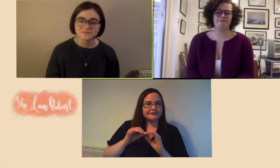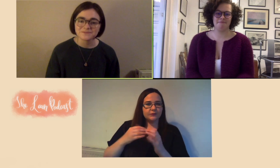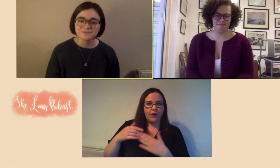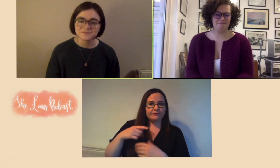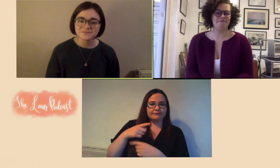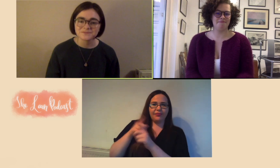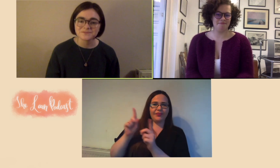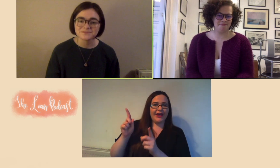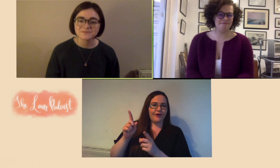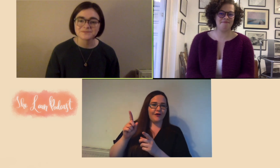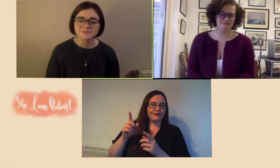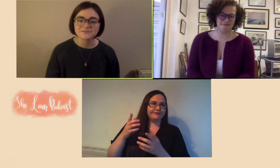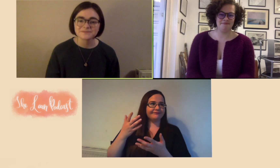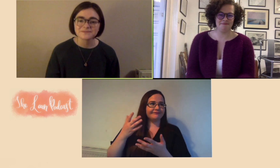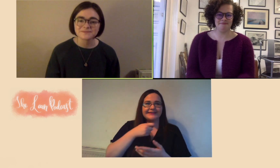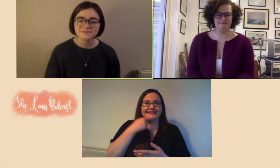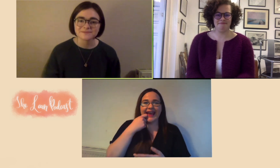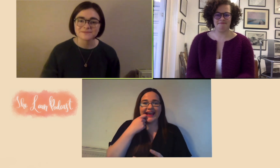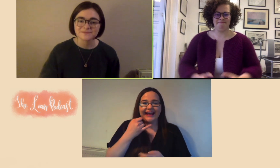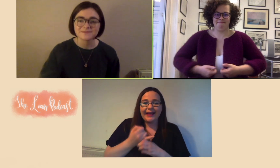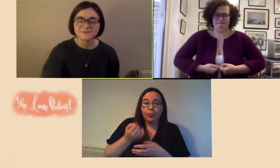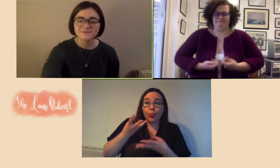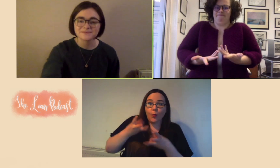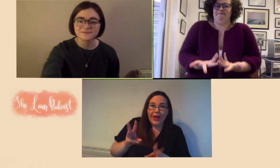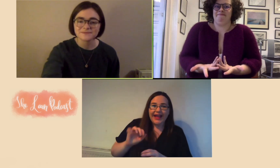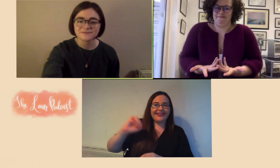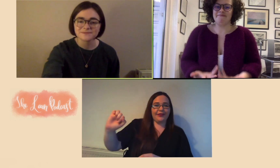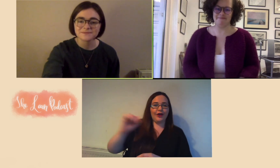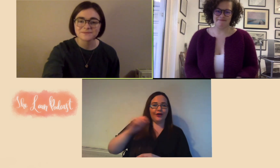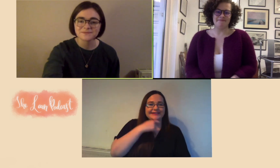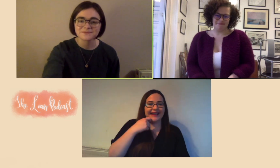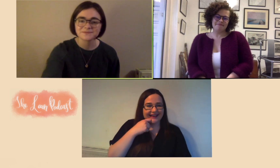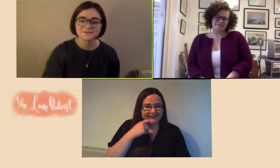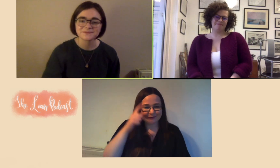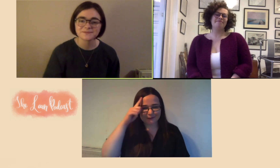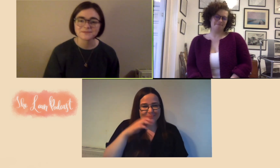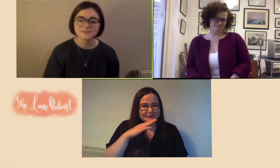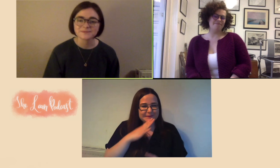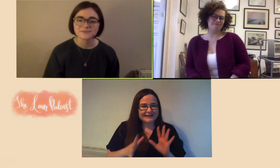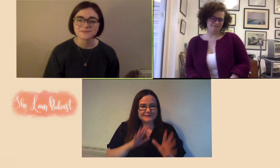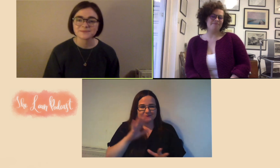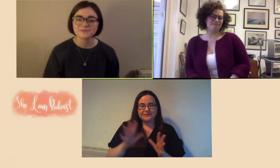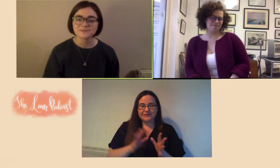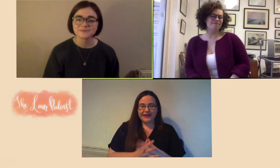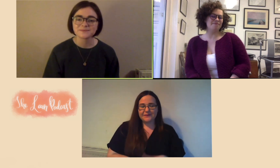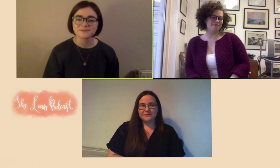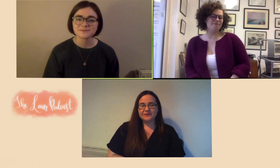if they wanted to make a comment in the meeting. But I just never, I suppose it was never taught or from the other perspective